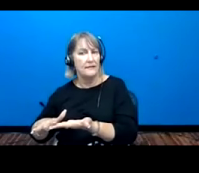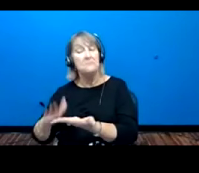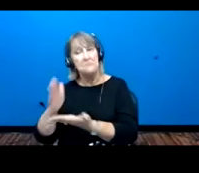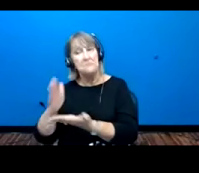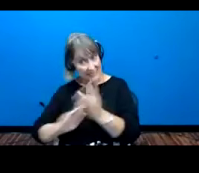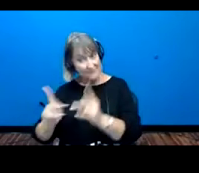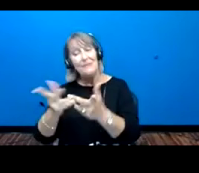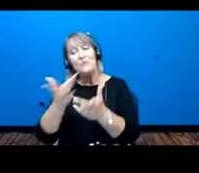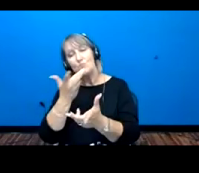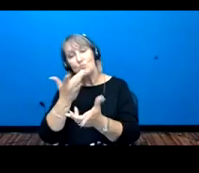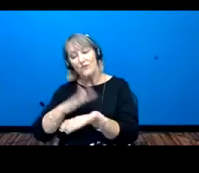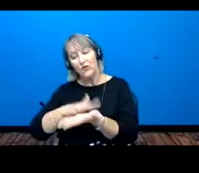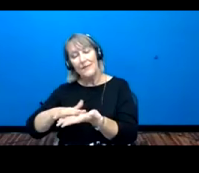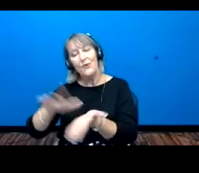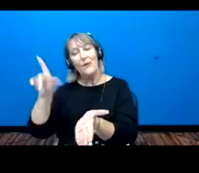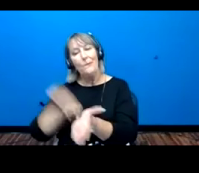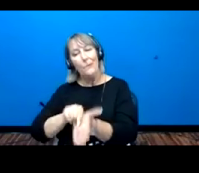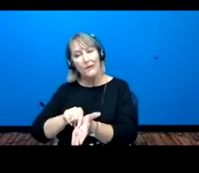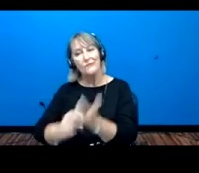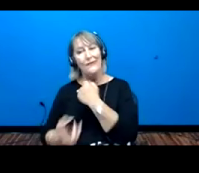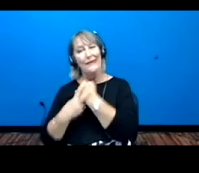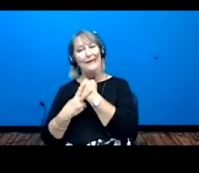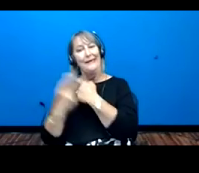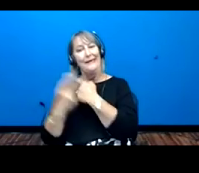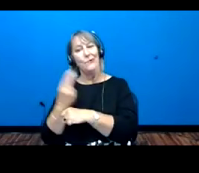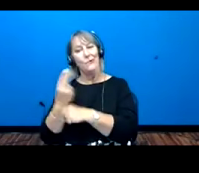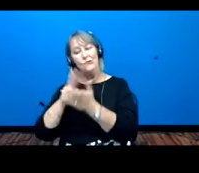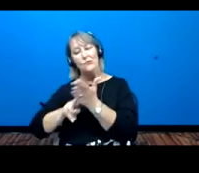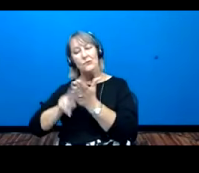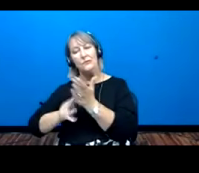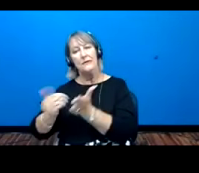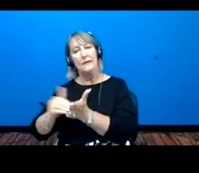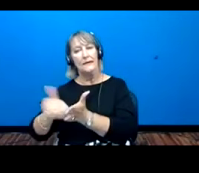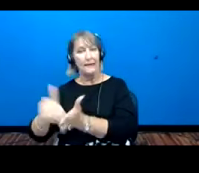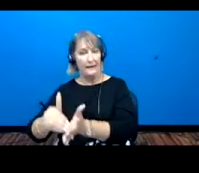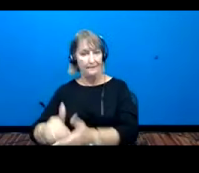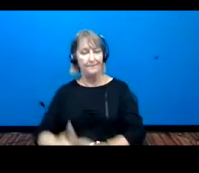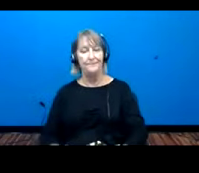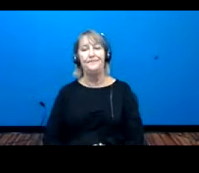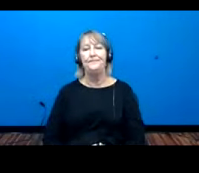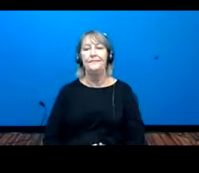So we'll move to the next slide. Liz? Liz: So when it comes to alternative formats for users,